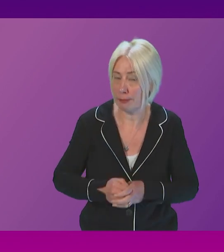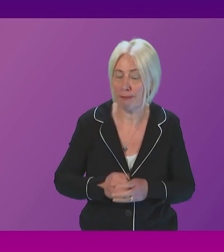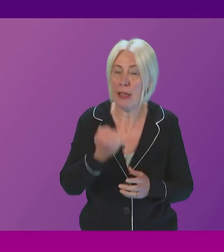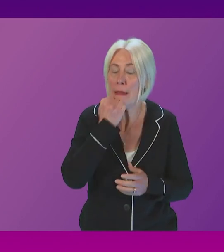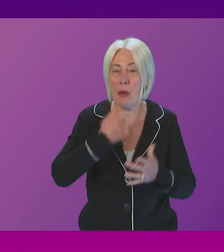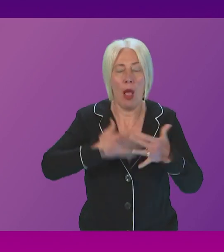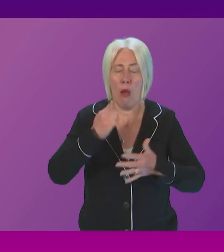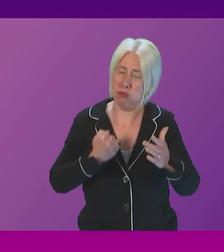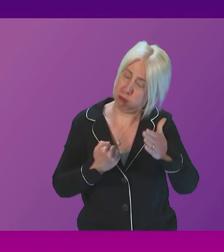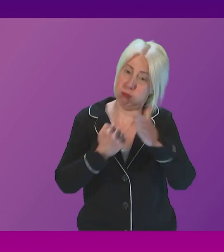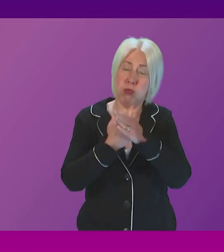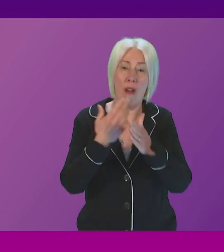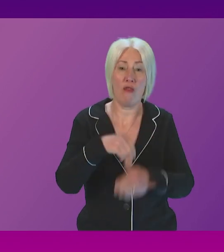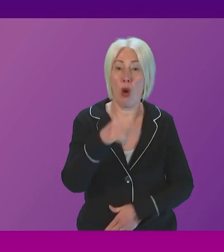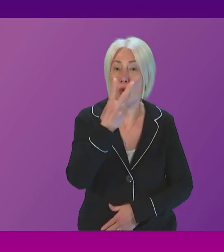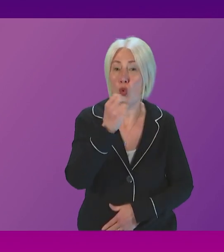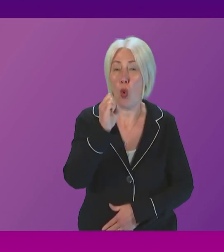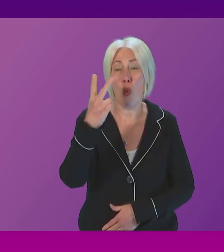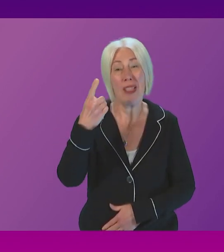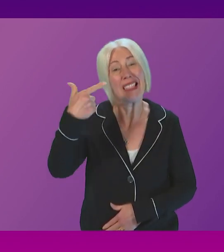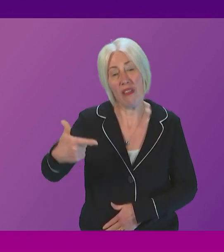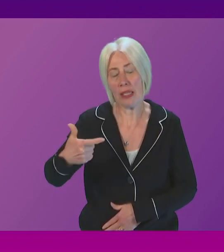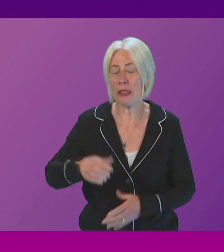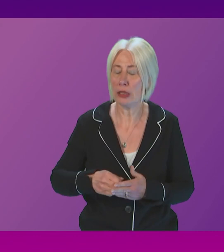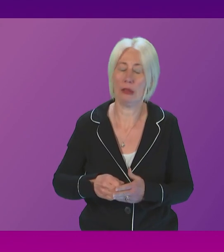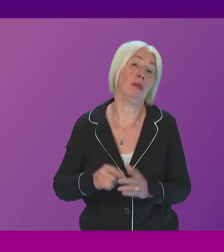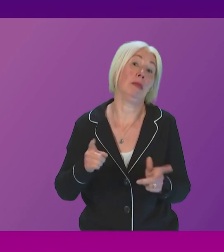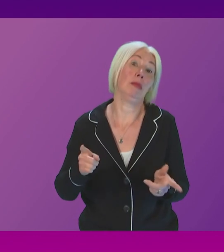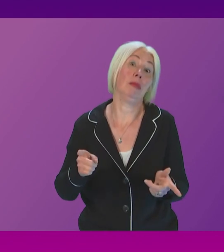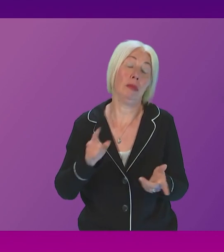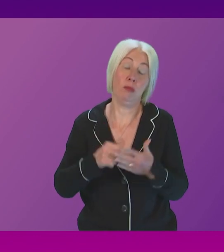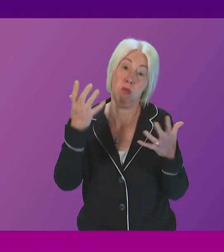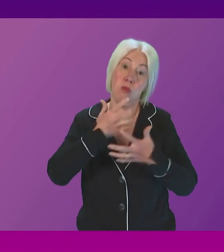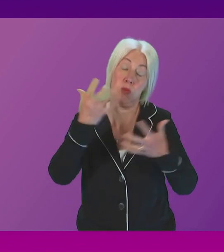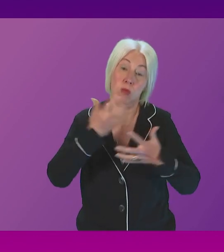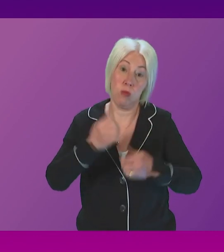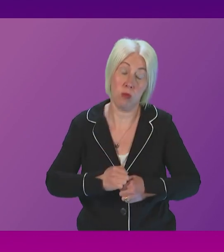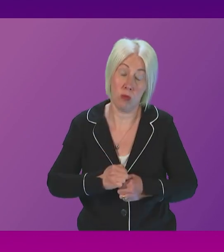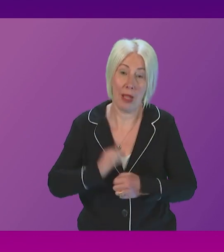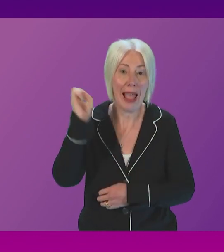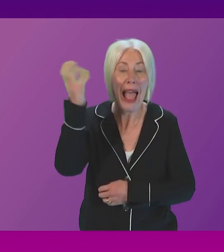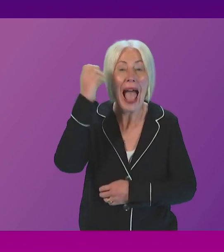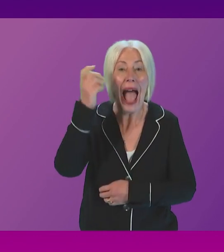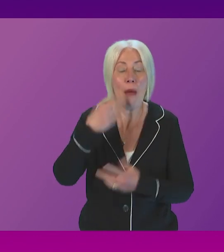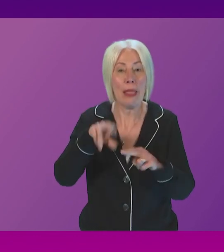the highest level since 2017. That is, of course, concerning. Our ambulance staff work tirelessly in